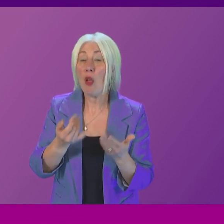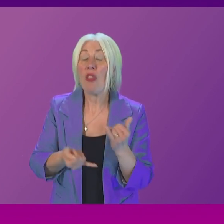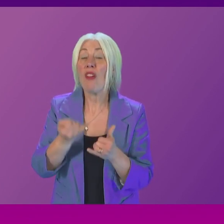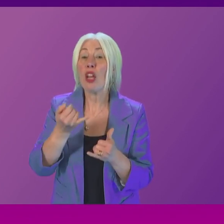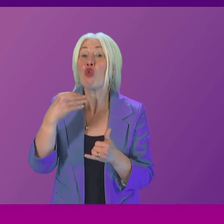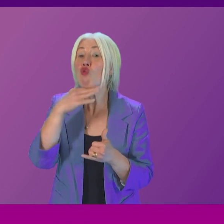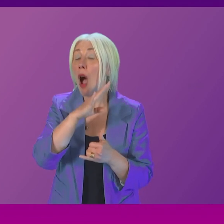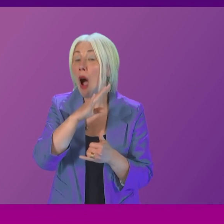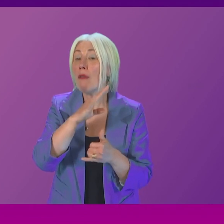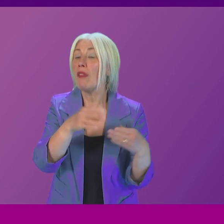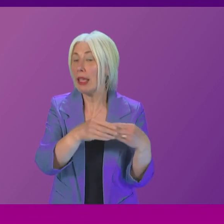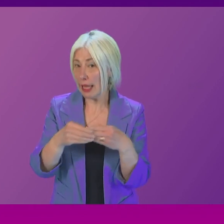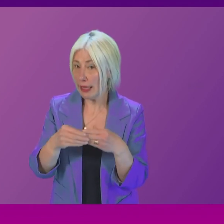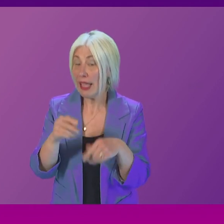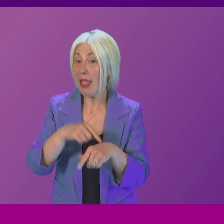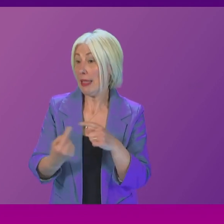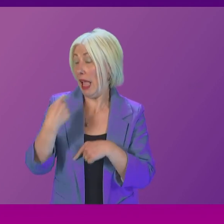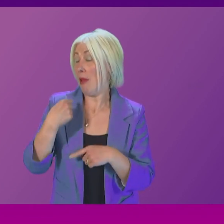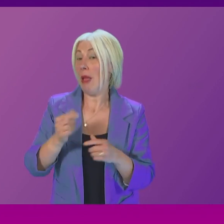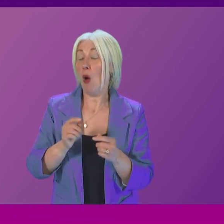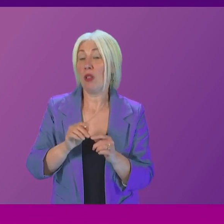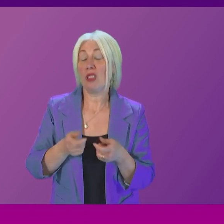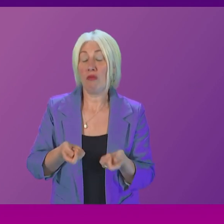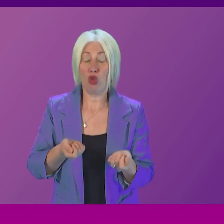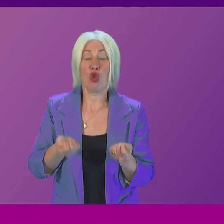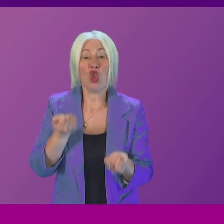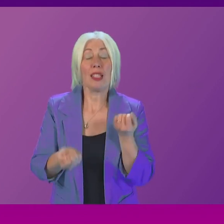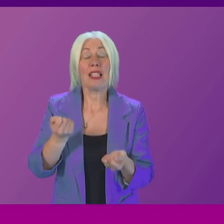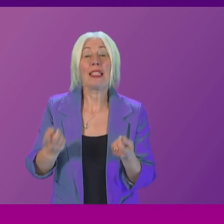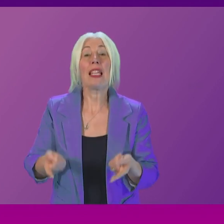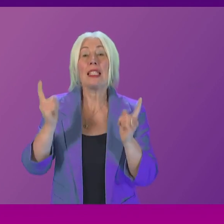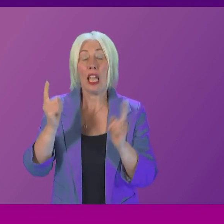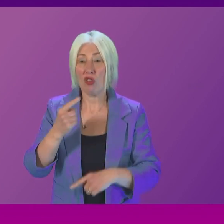As the Cabinet Secretary for Justice at the time, I replied and noted that the council had taken